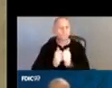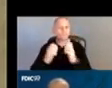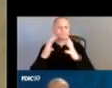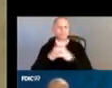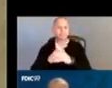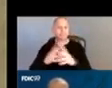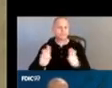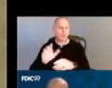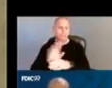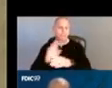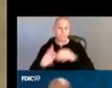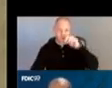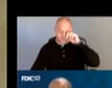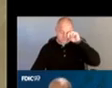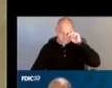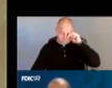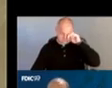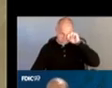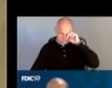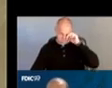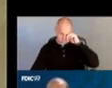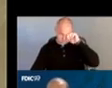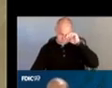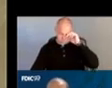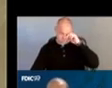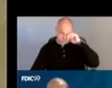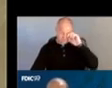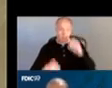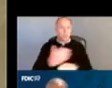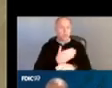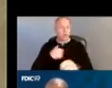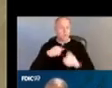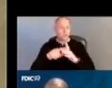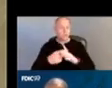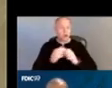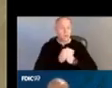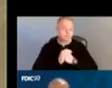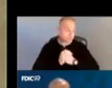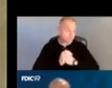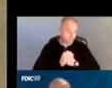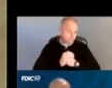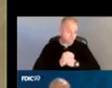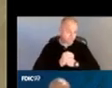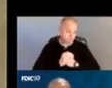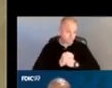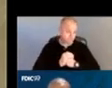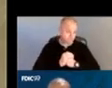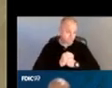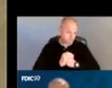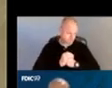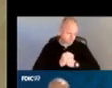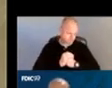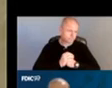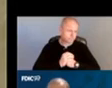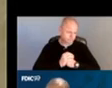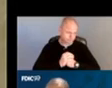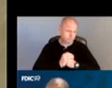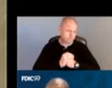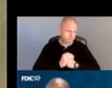Next slide please. Before we get started, let's go to the polling.